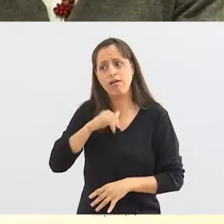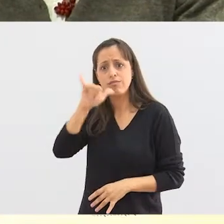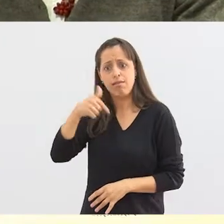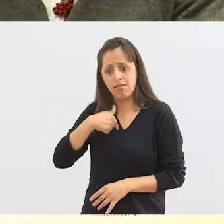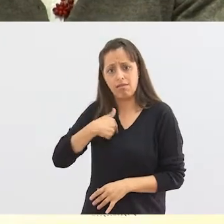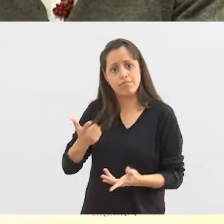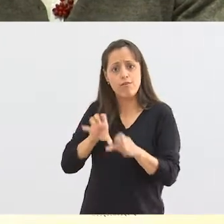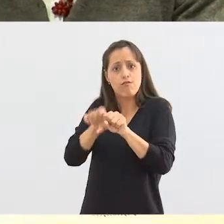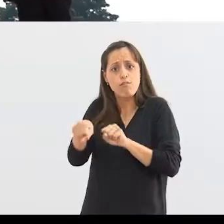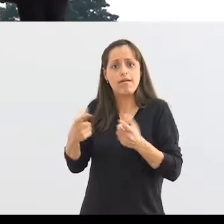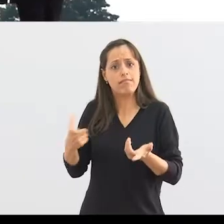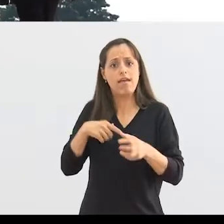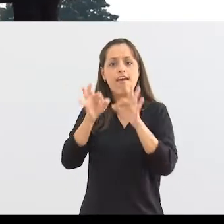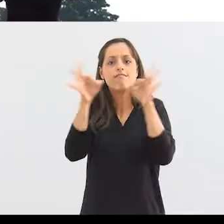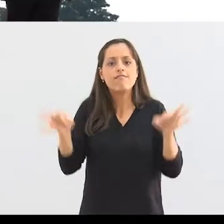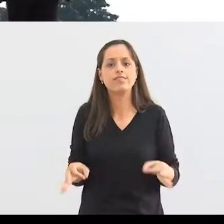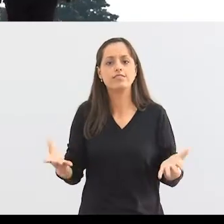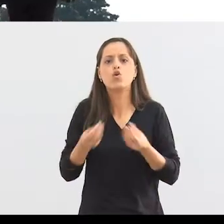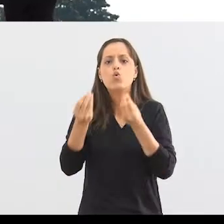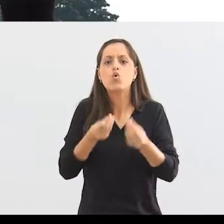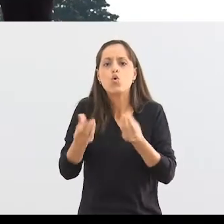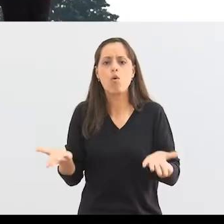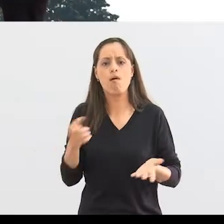We had a situation with a math teacher